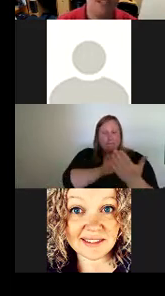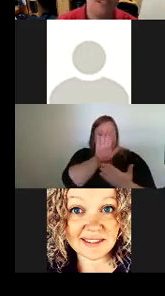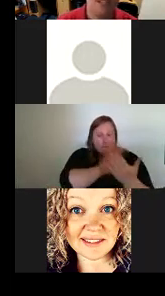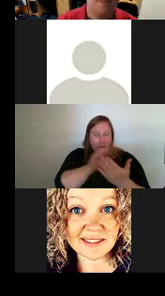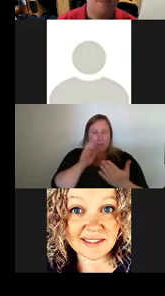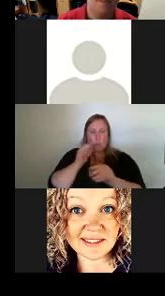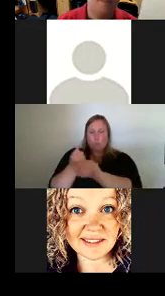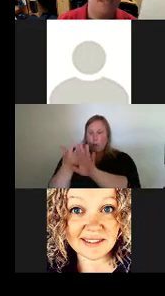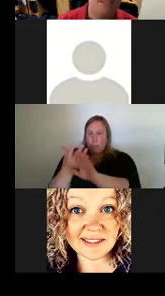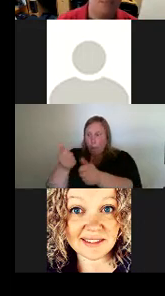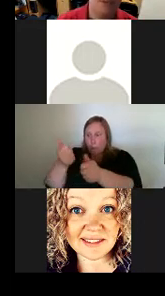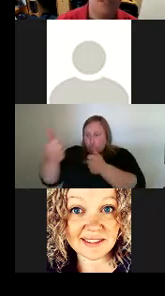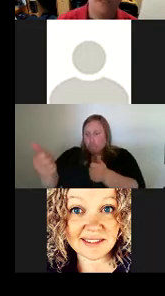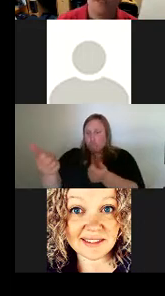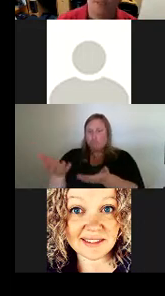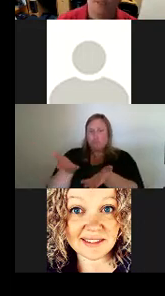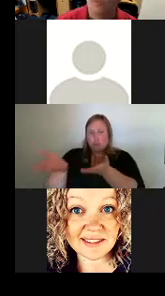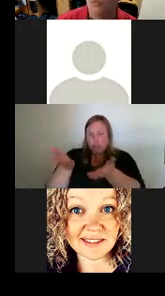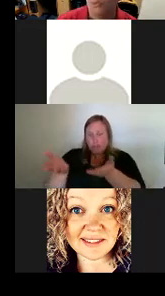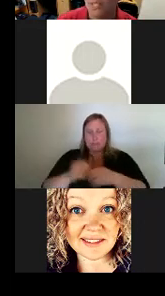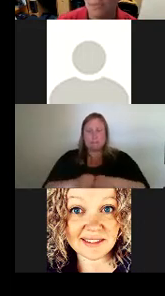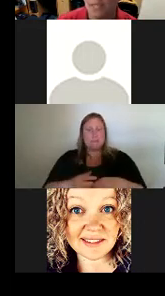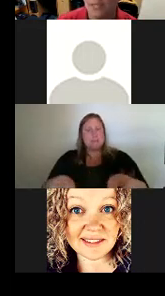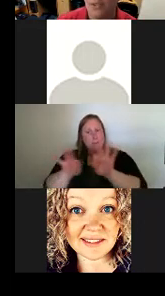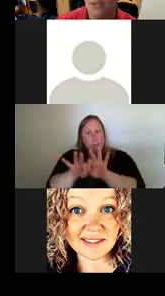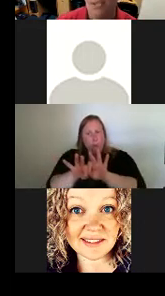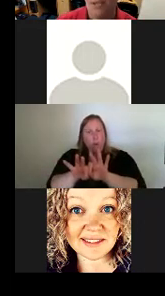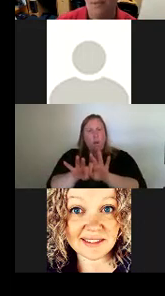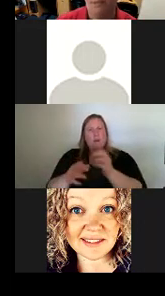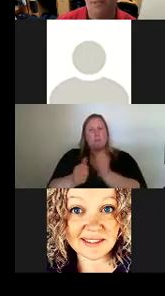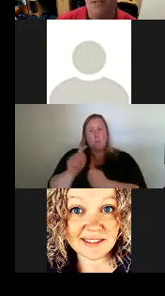MOST TOOLS NEED TO BE INSTALLED IN THE SETUP.